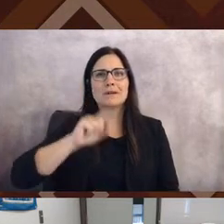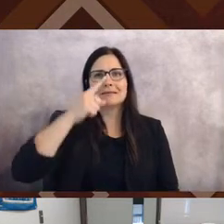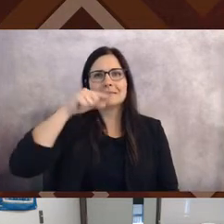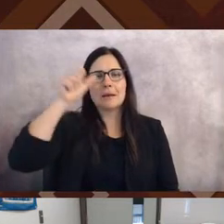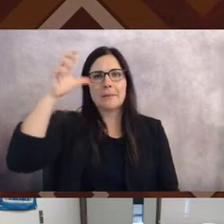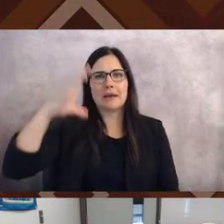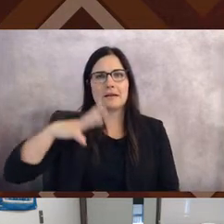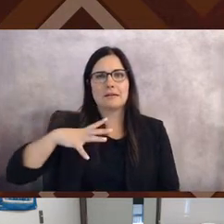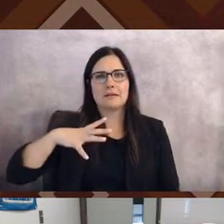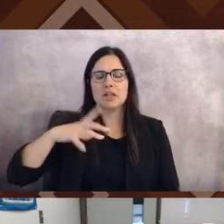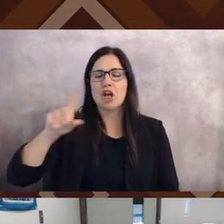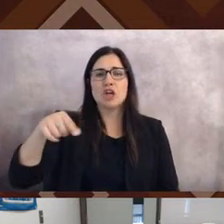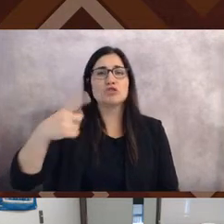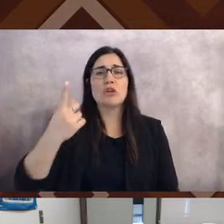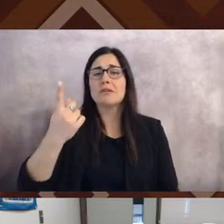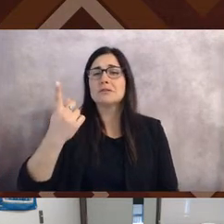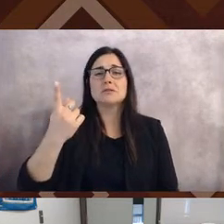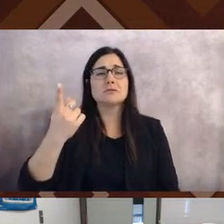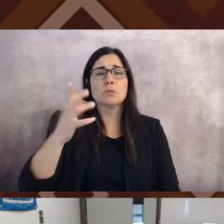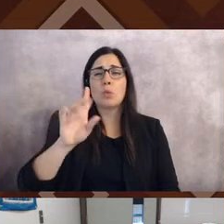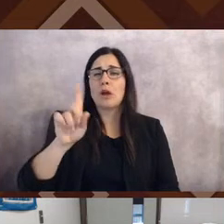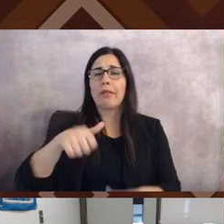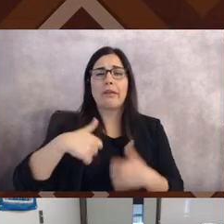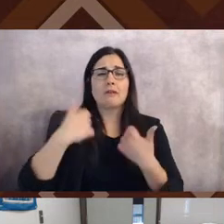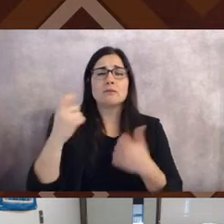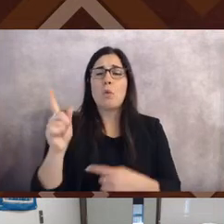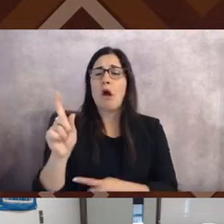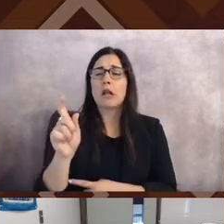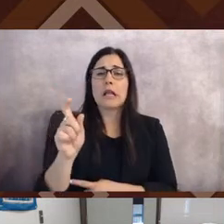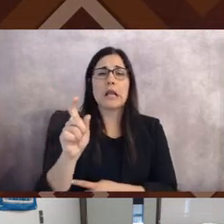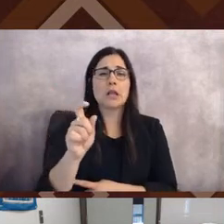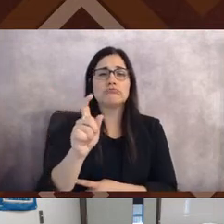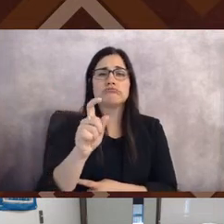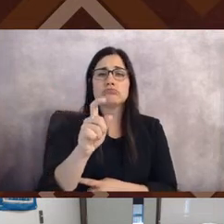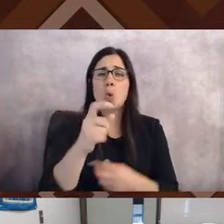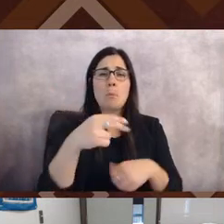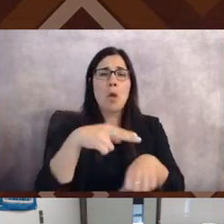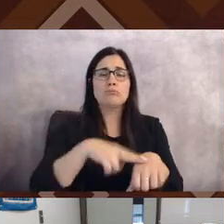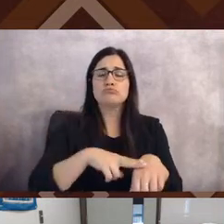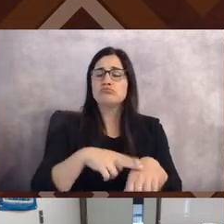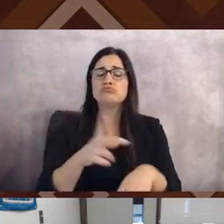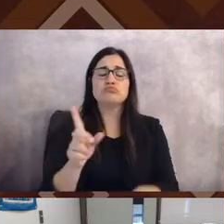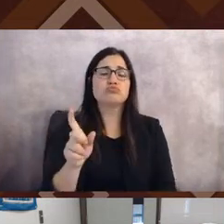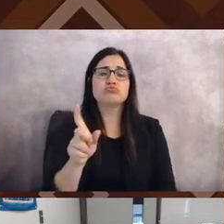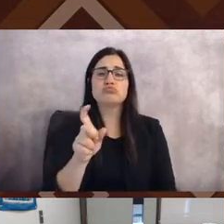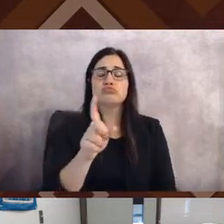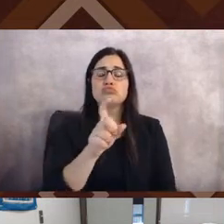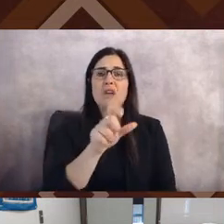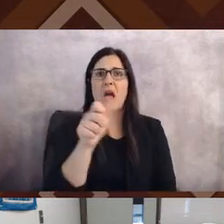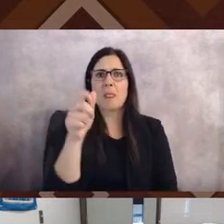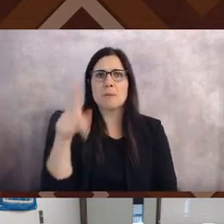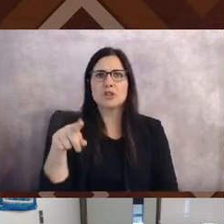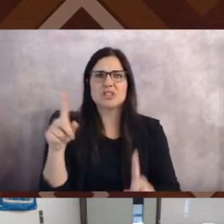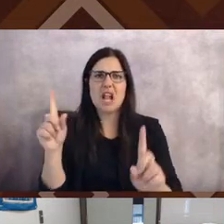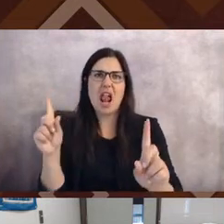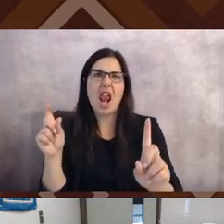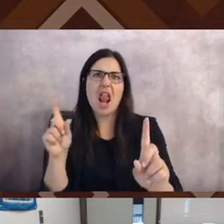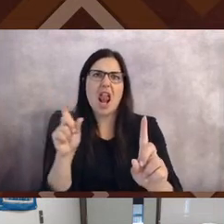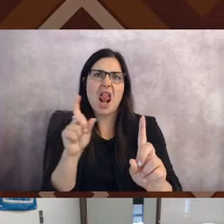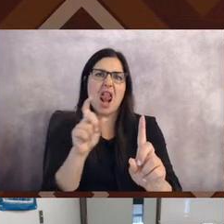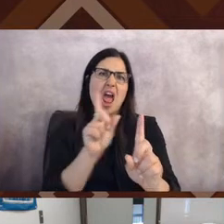walking on this on the sidewalk near his house when someone did that to him.